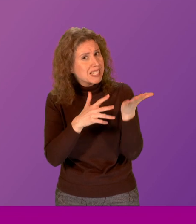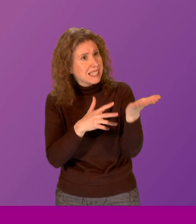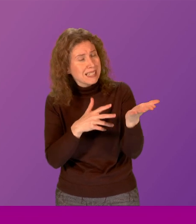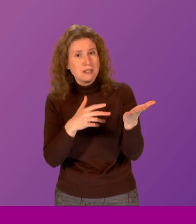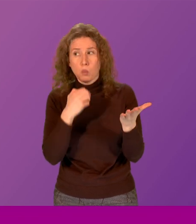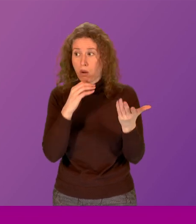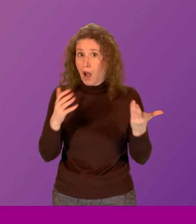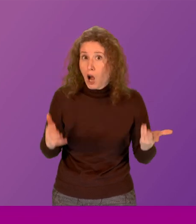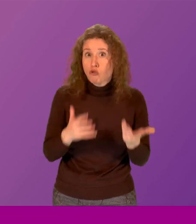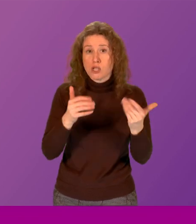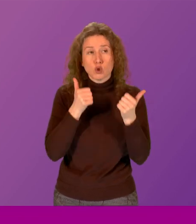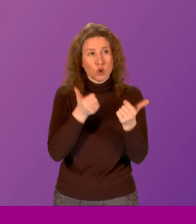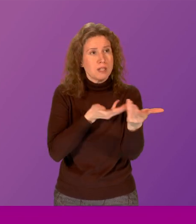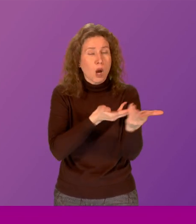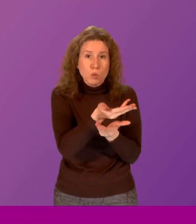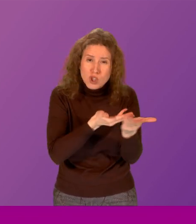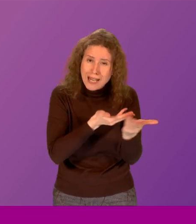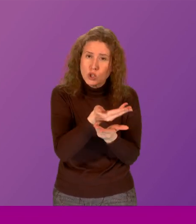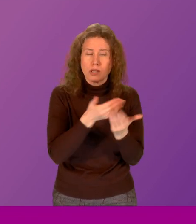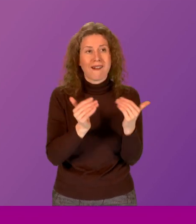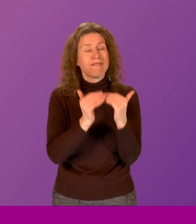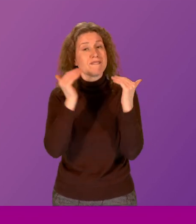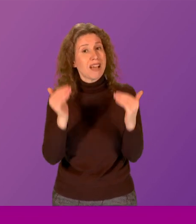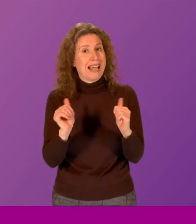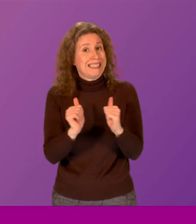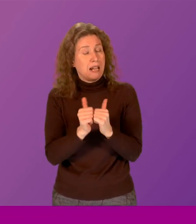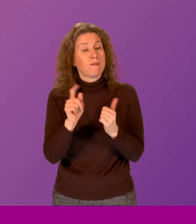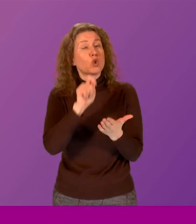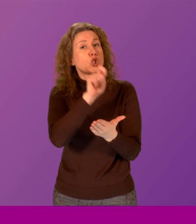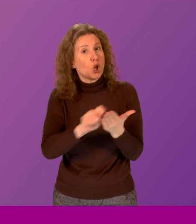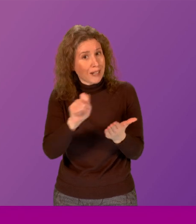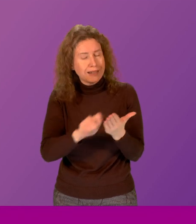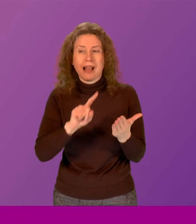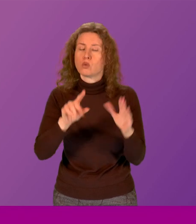encourage meaningful negotiations, a fair deal for the journalists and an end to the dispute?